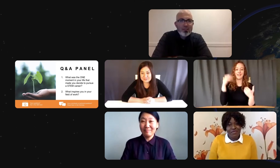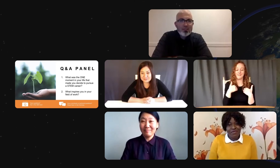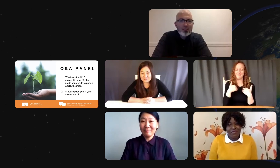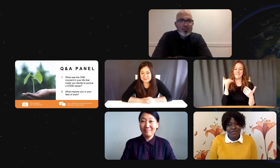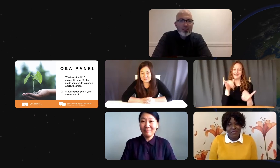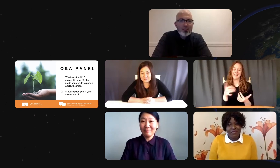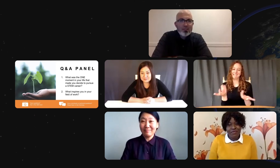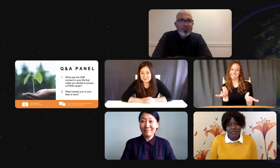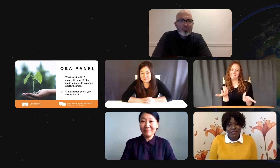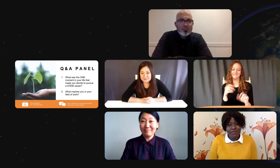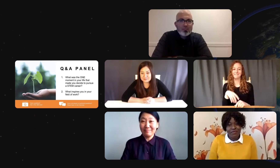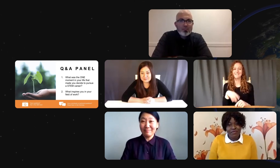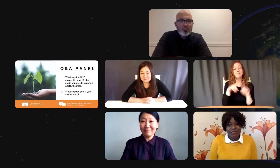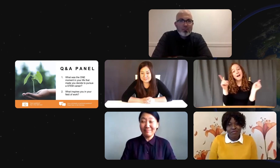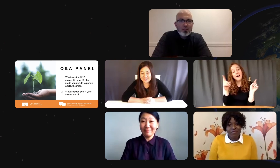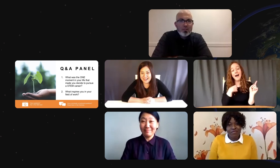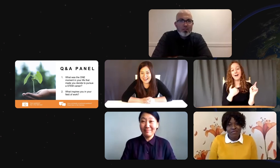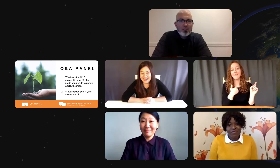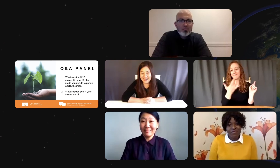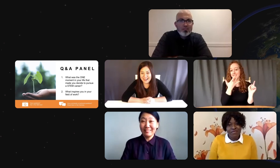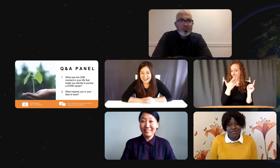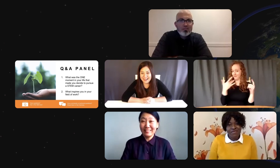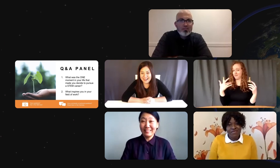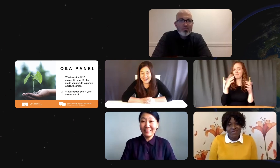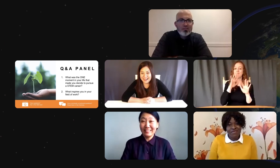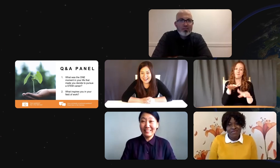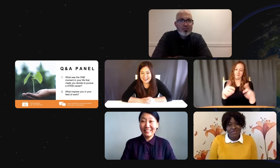My spirit animal.